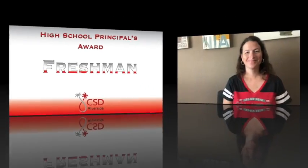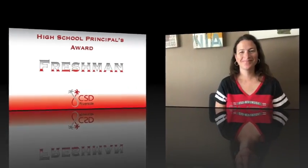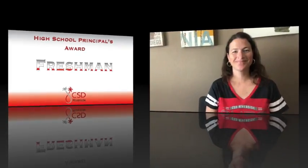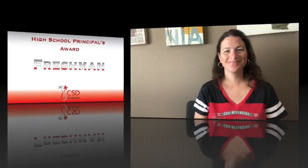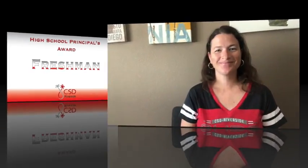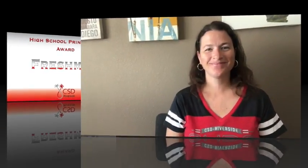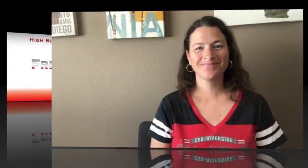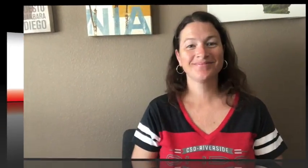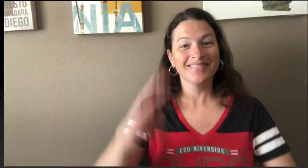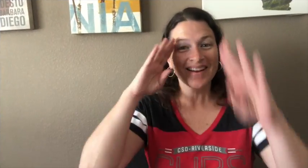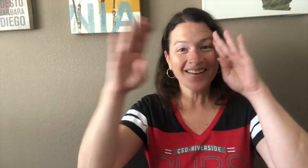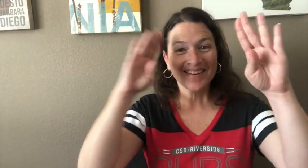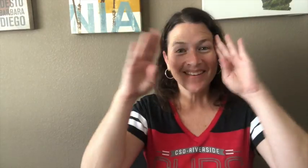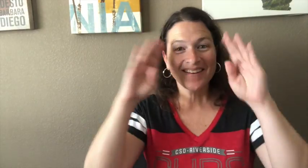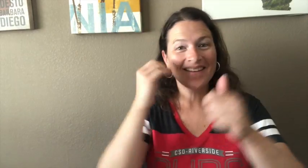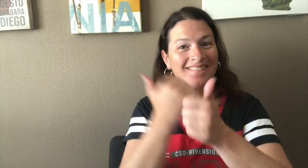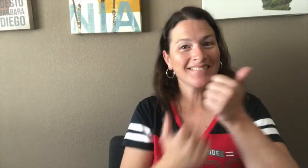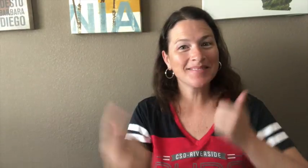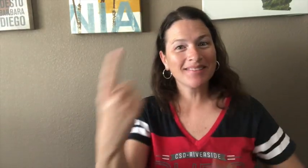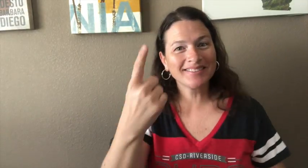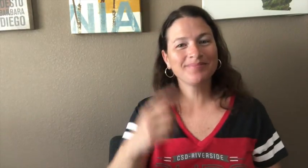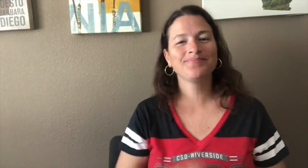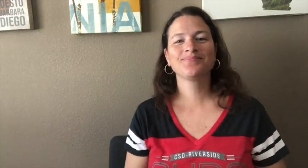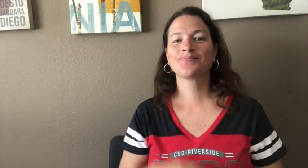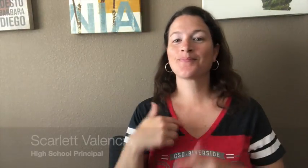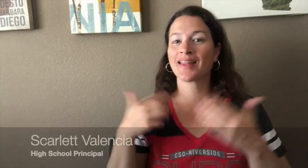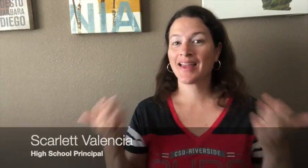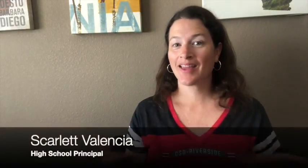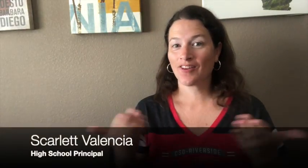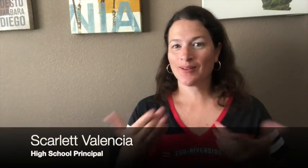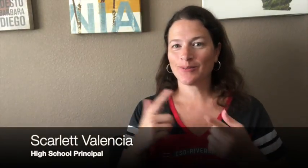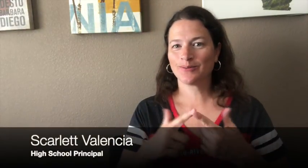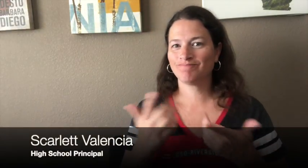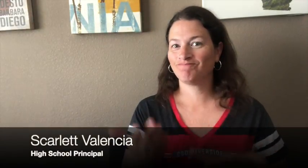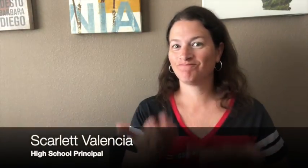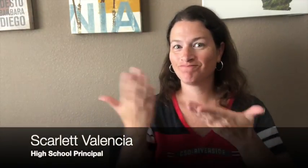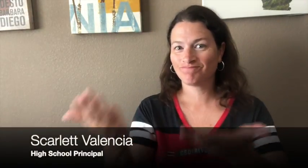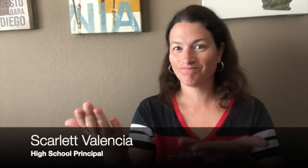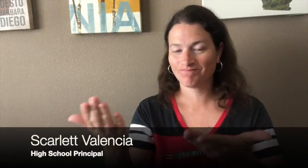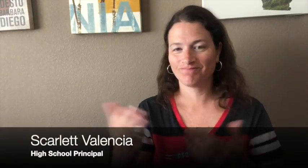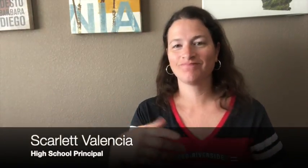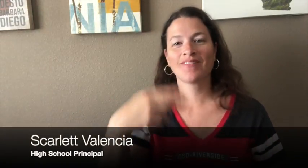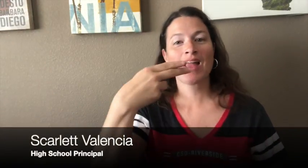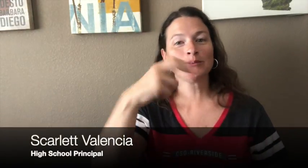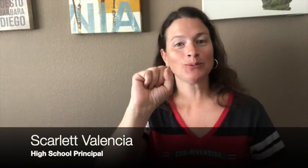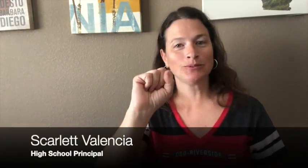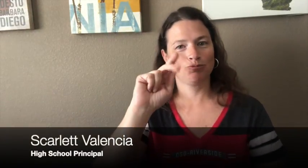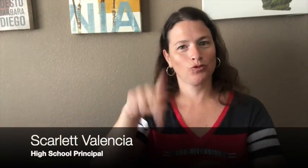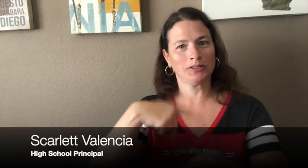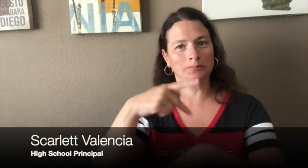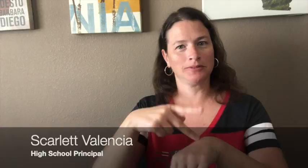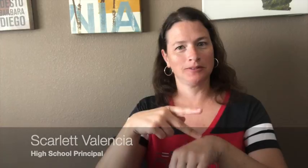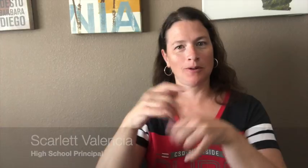Hi everyone. Well, I'm here to present our high school